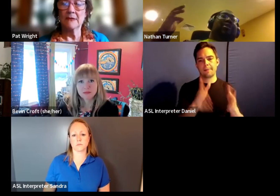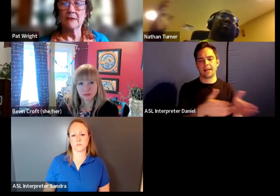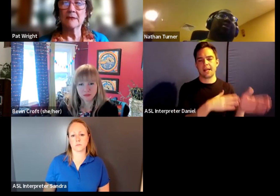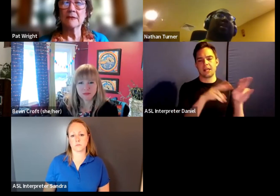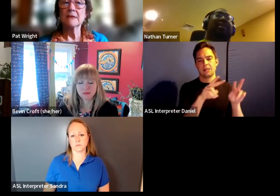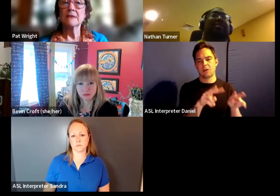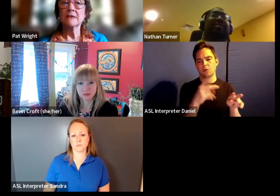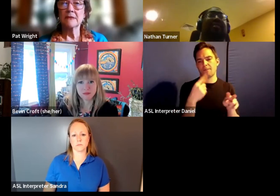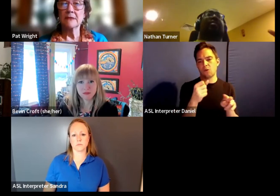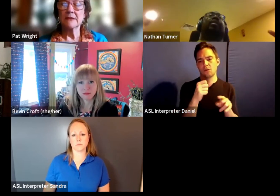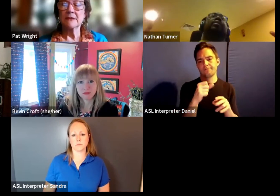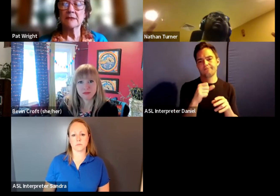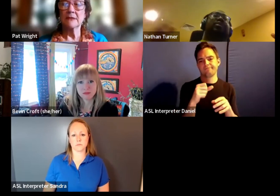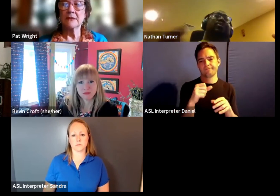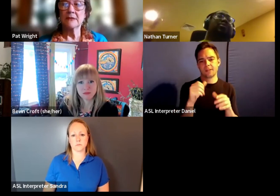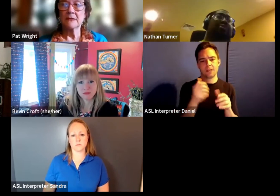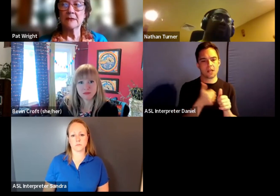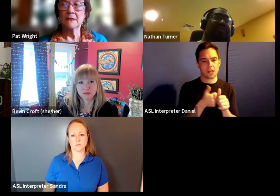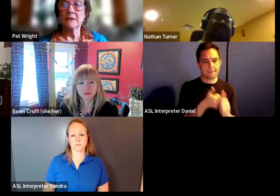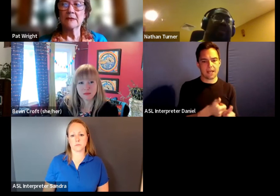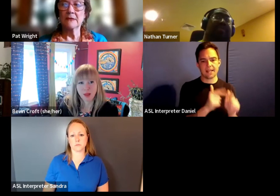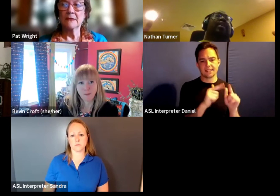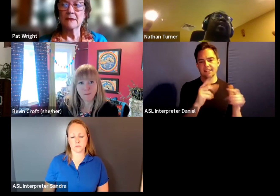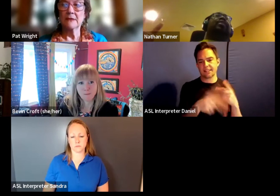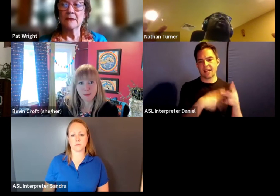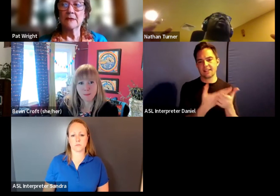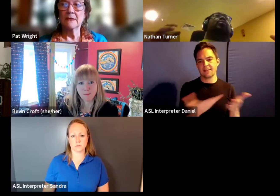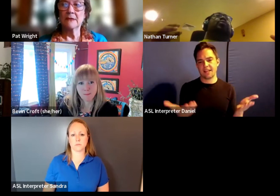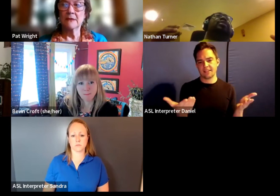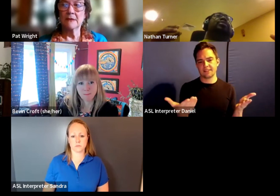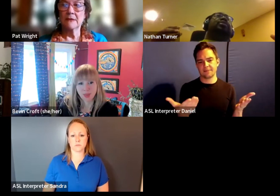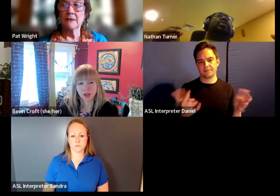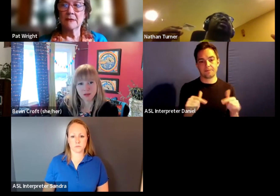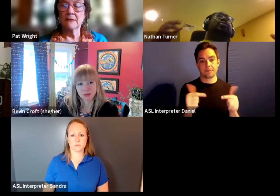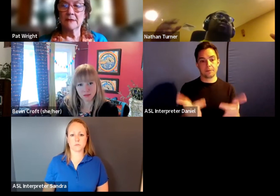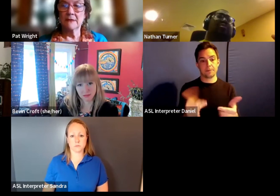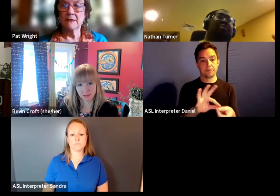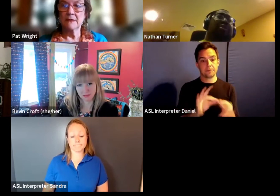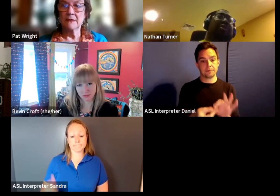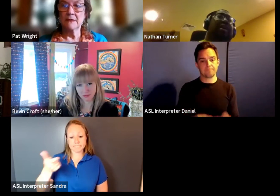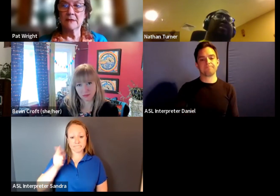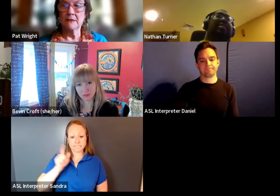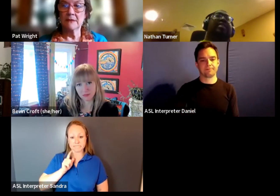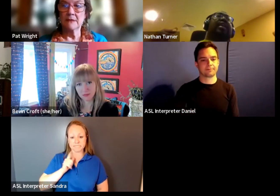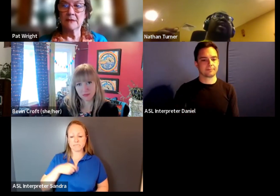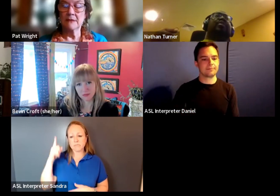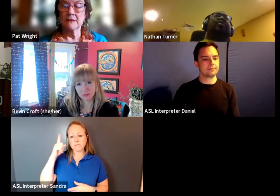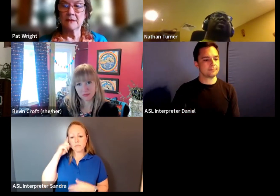compliance. There sorts of things, I think, with the support broker. And I definitely